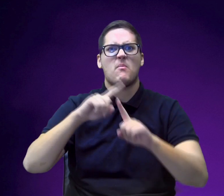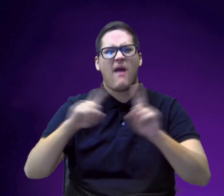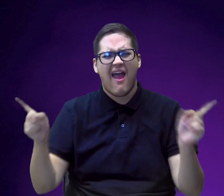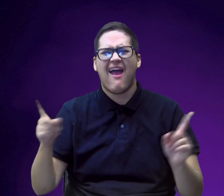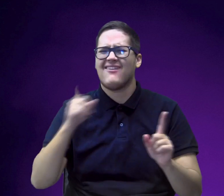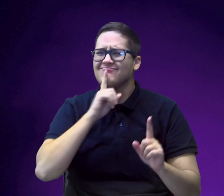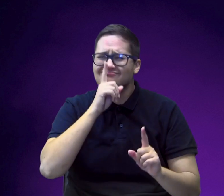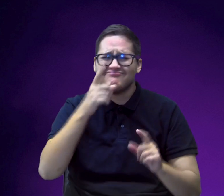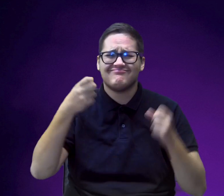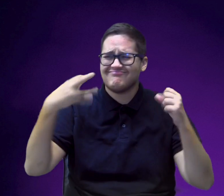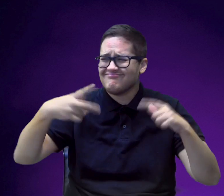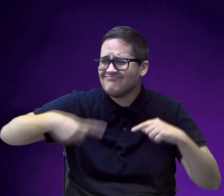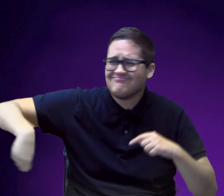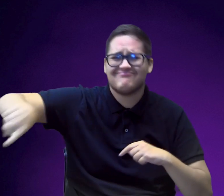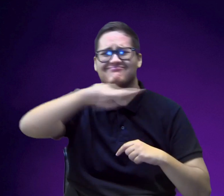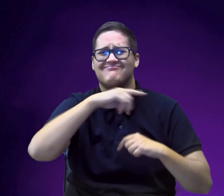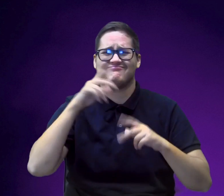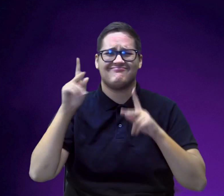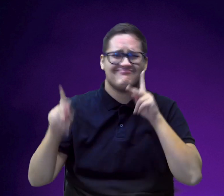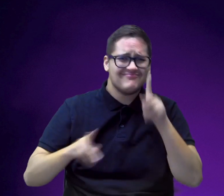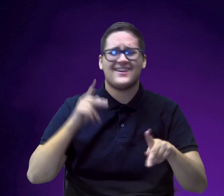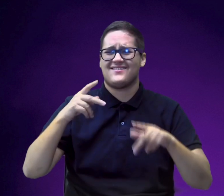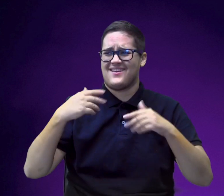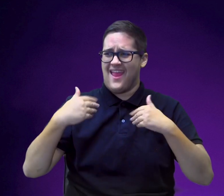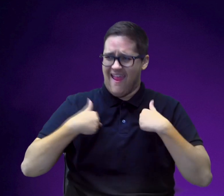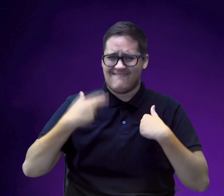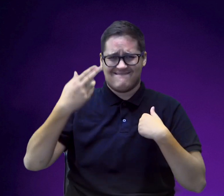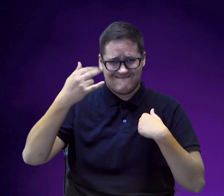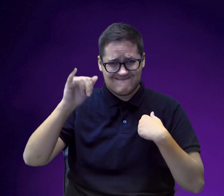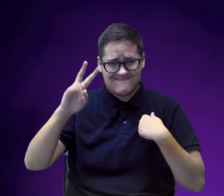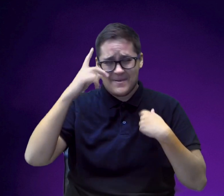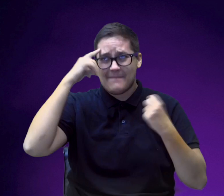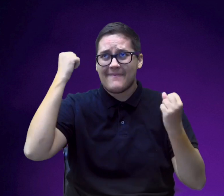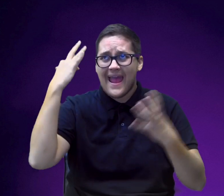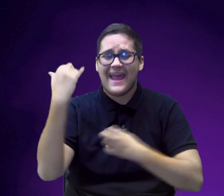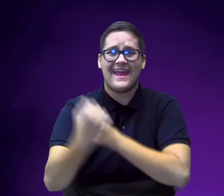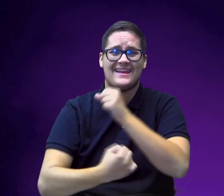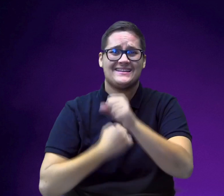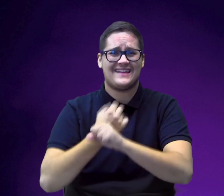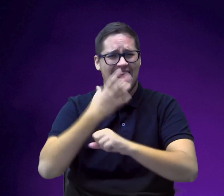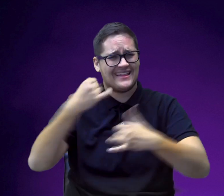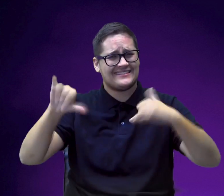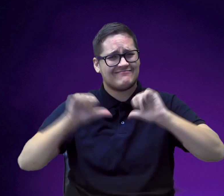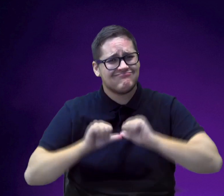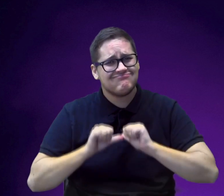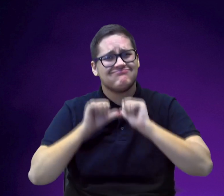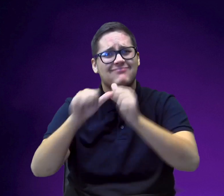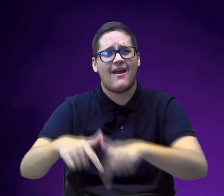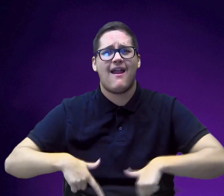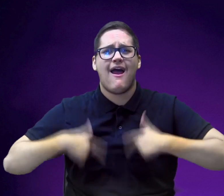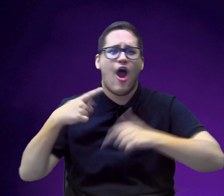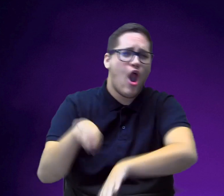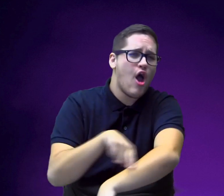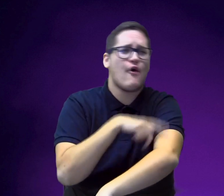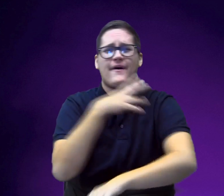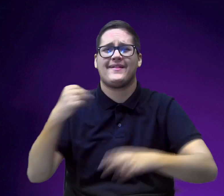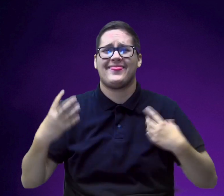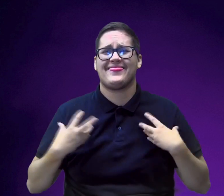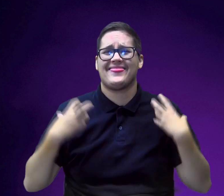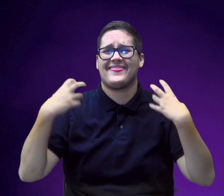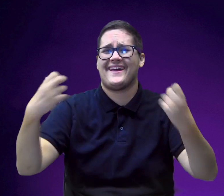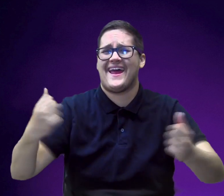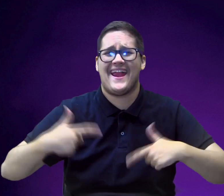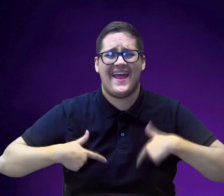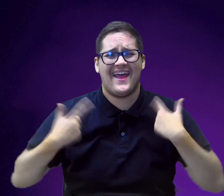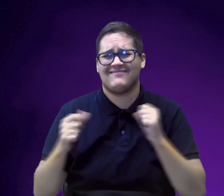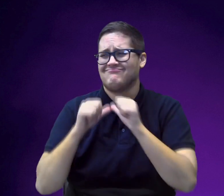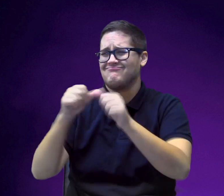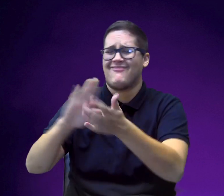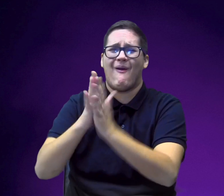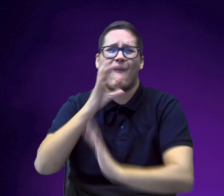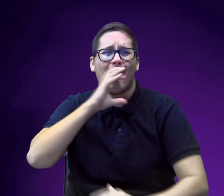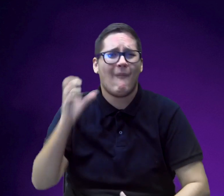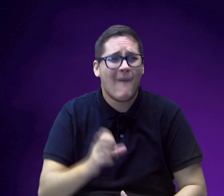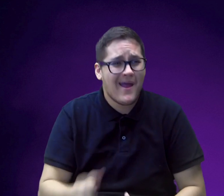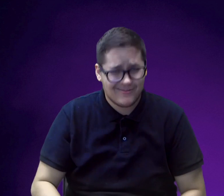But there are many people with HIV who live a long and healthy life, well into old age.